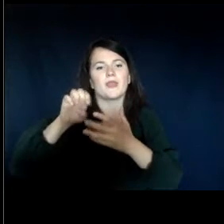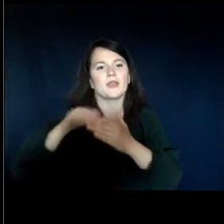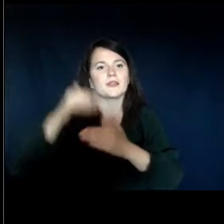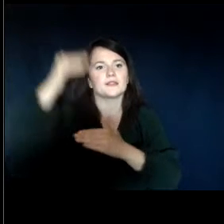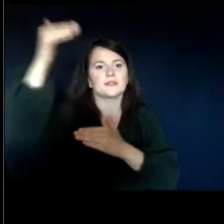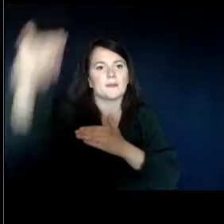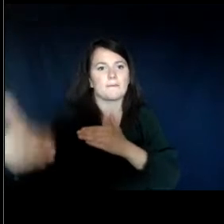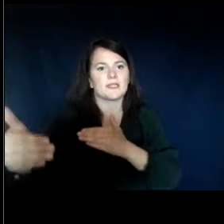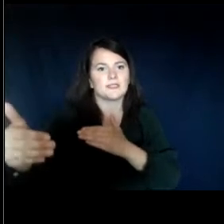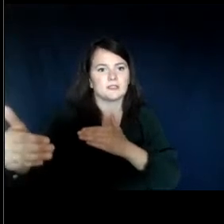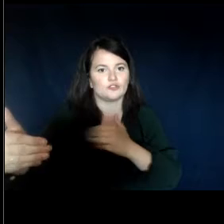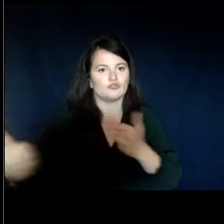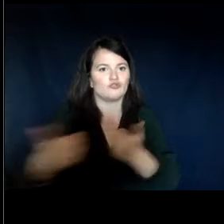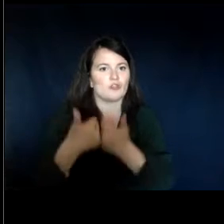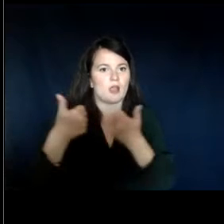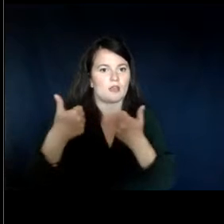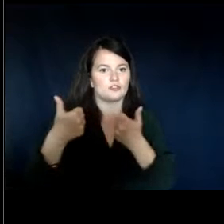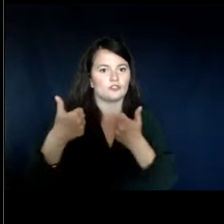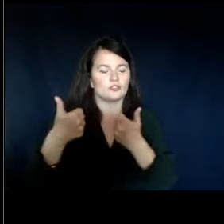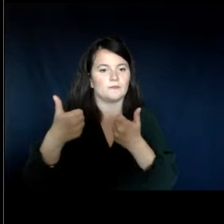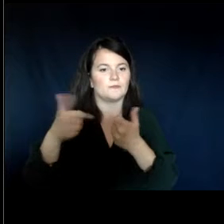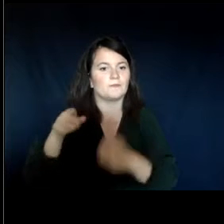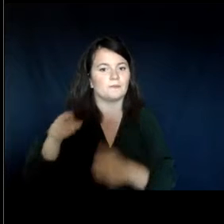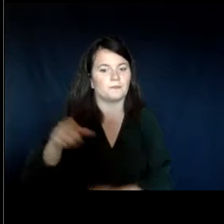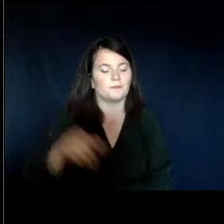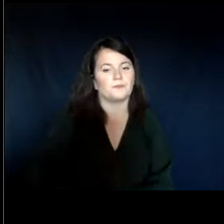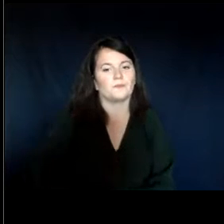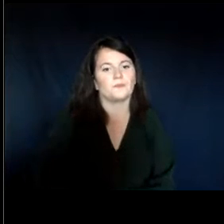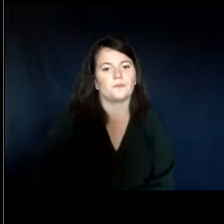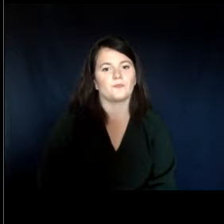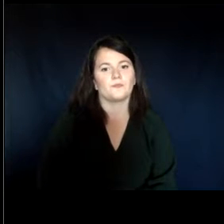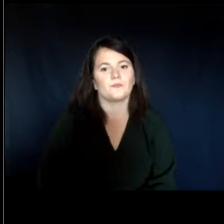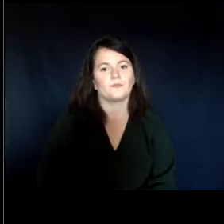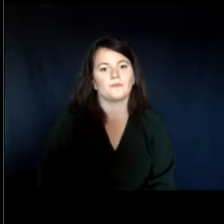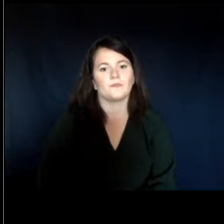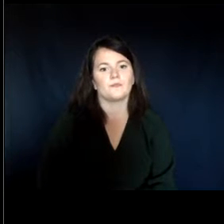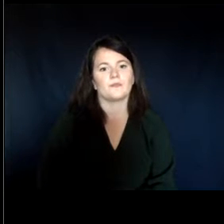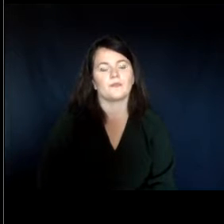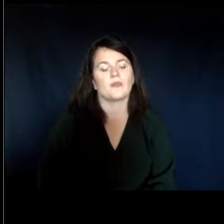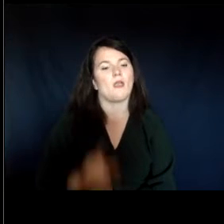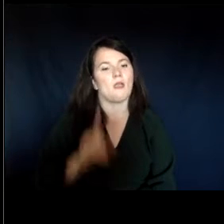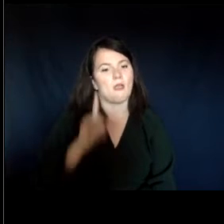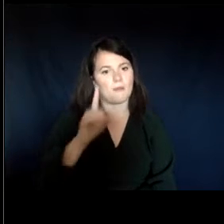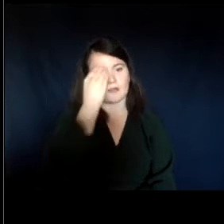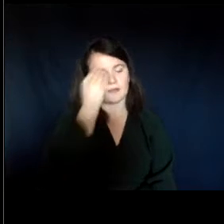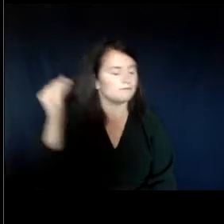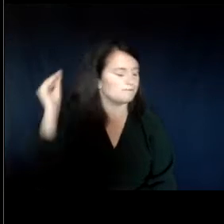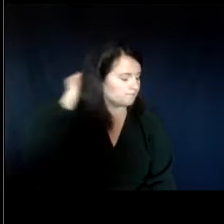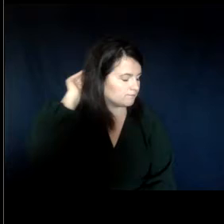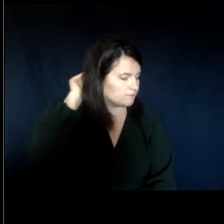and with respect of the principles of the European pillar of social rights.